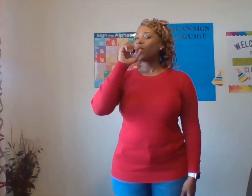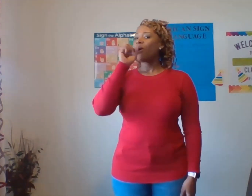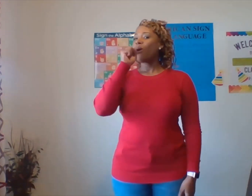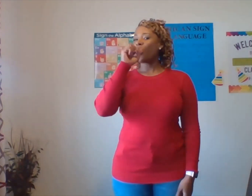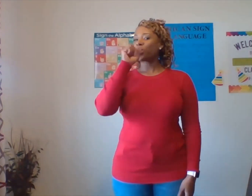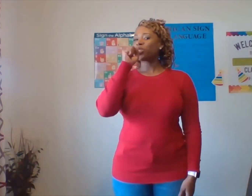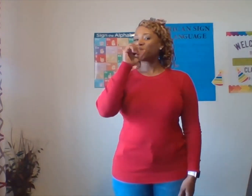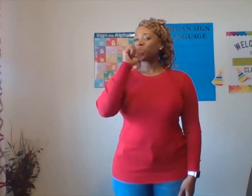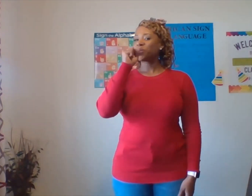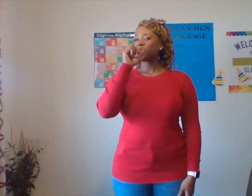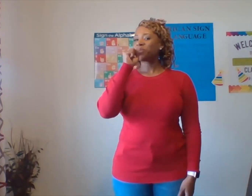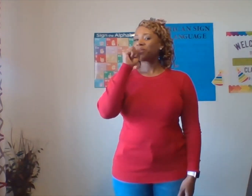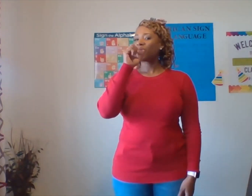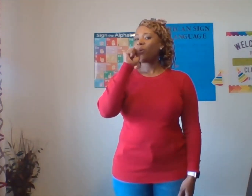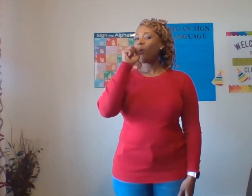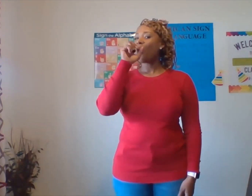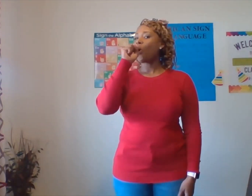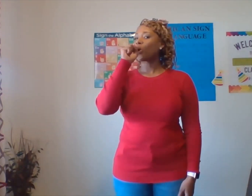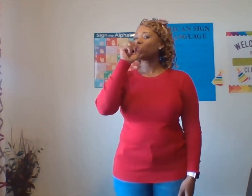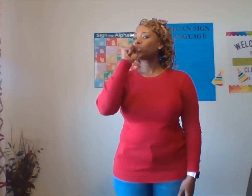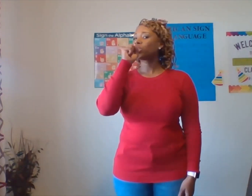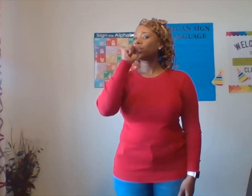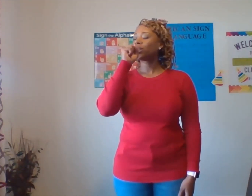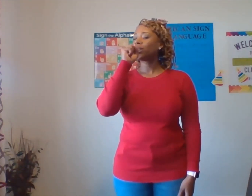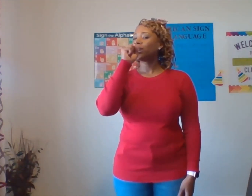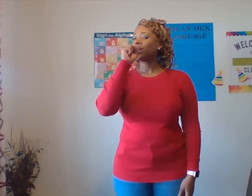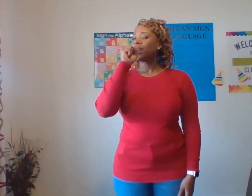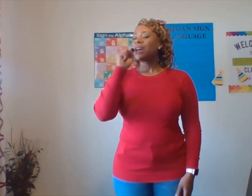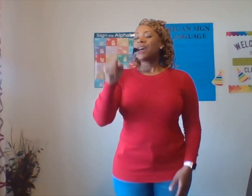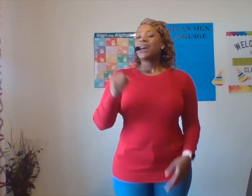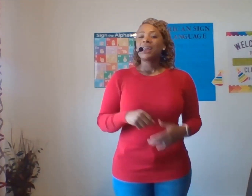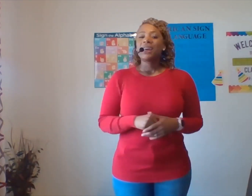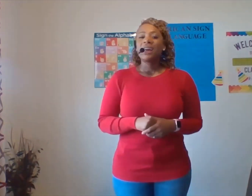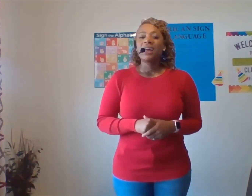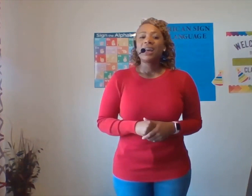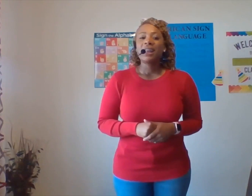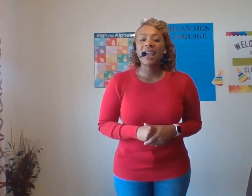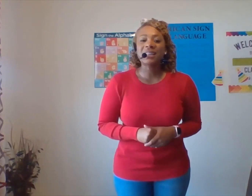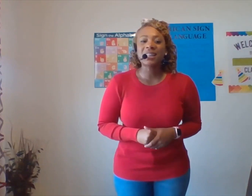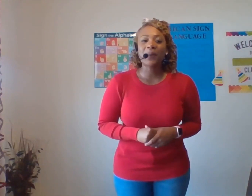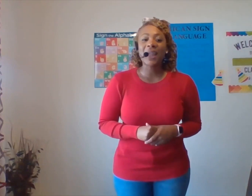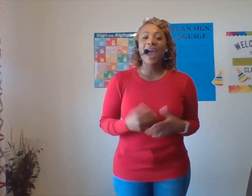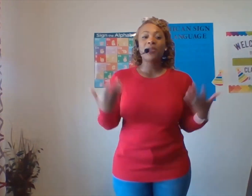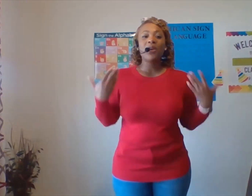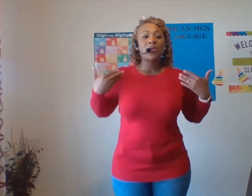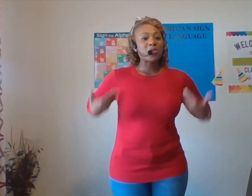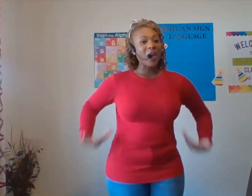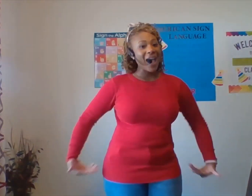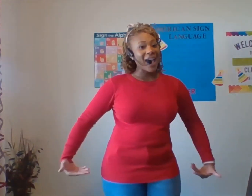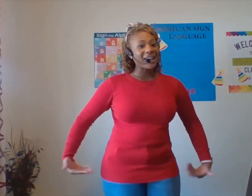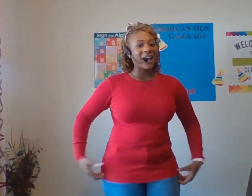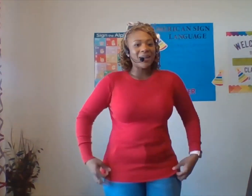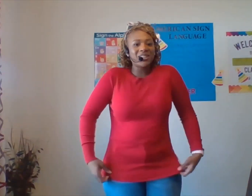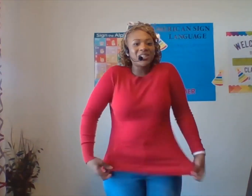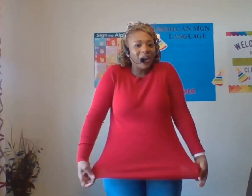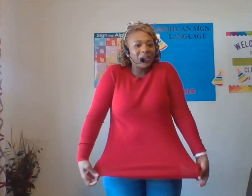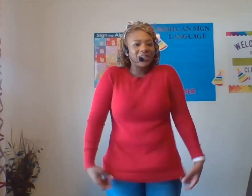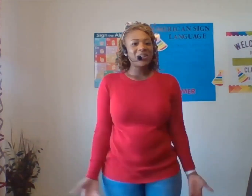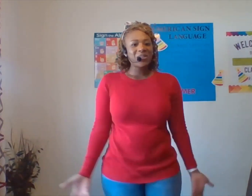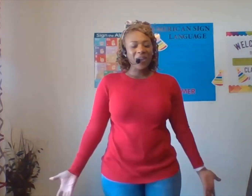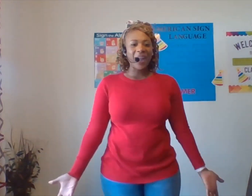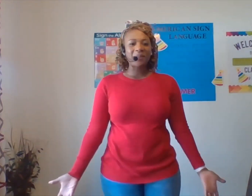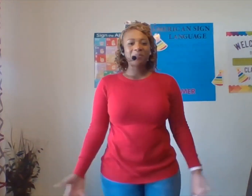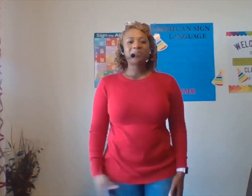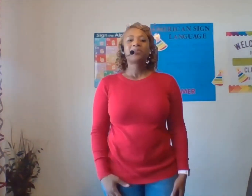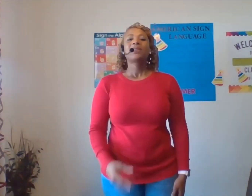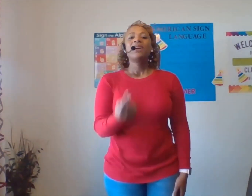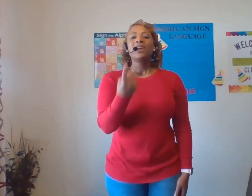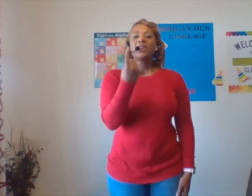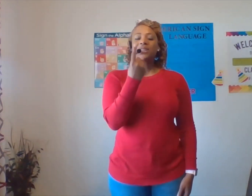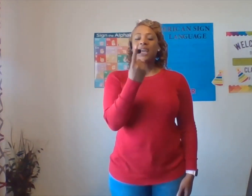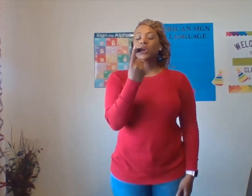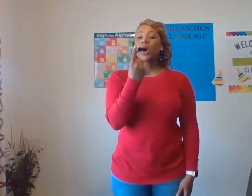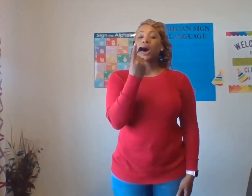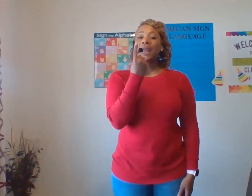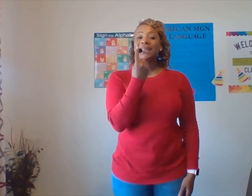orange orange next up we have red like my shirt right you take your index